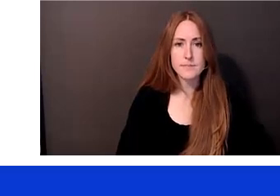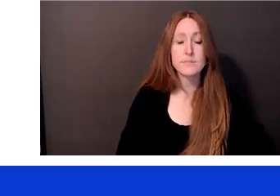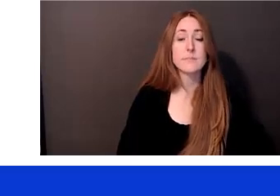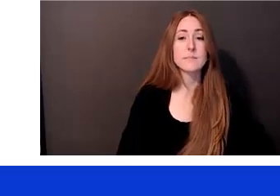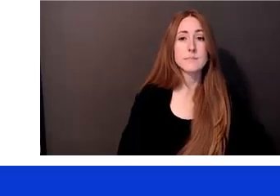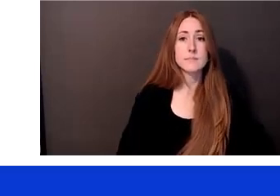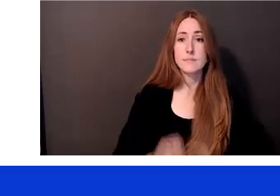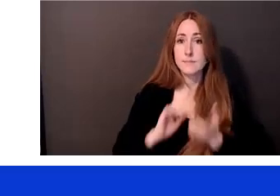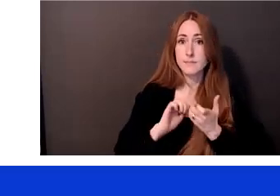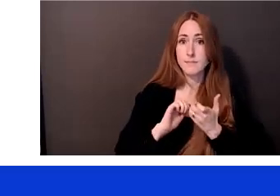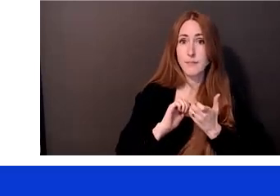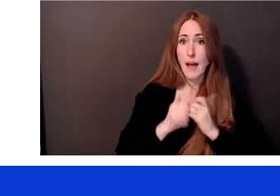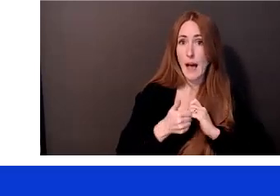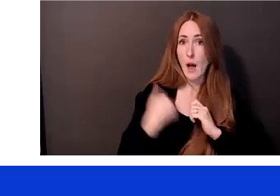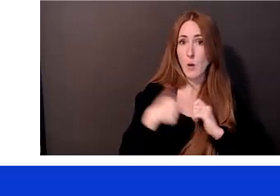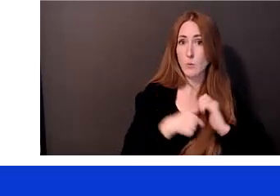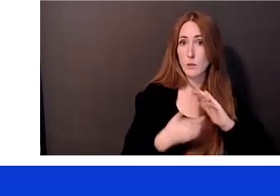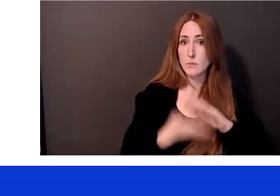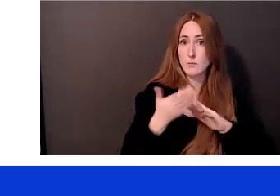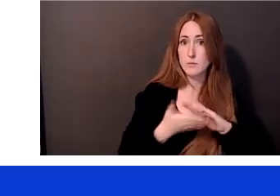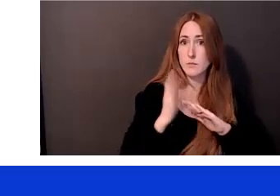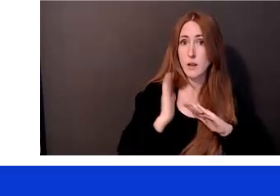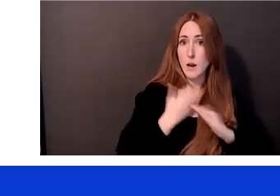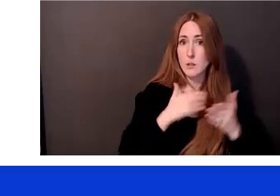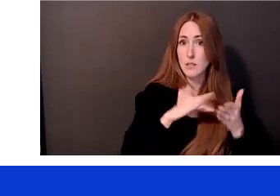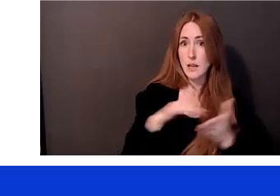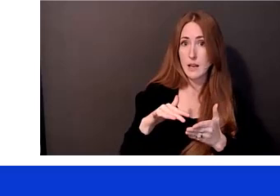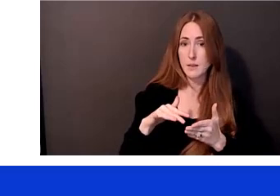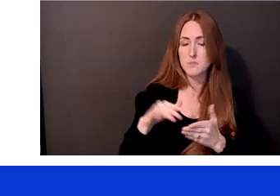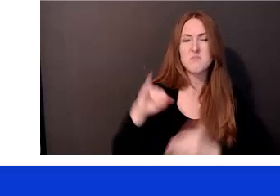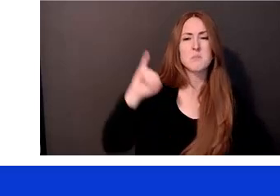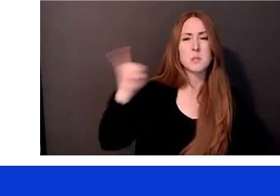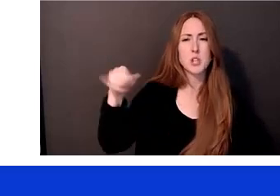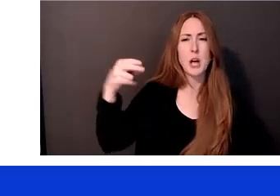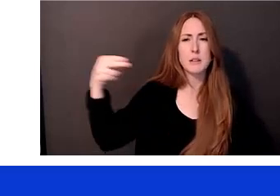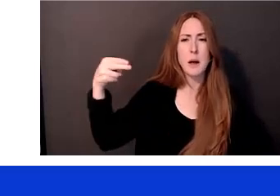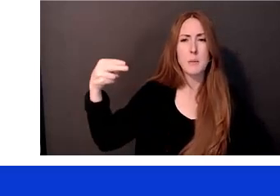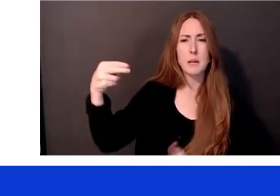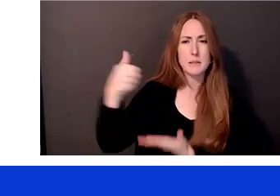we are implementing two project phases over a five-year period.